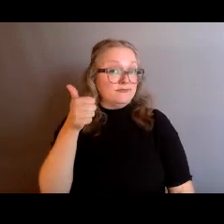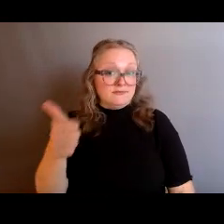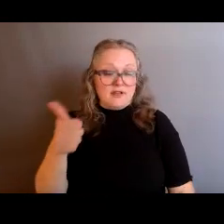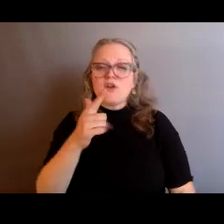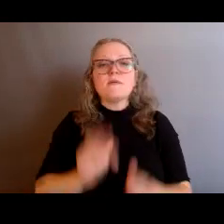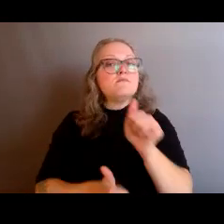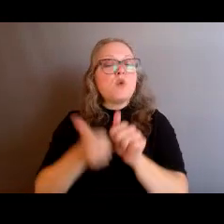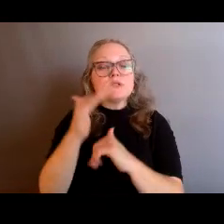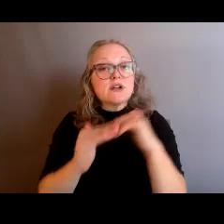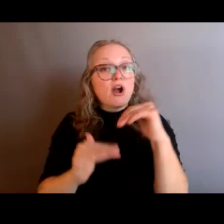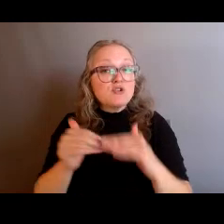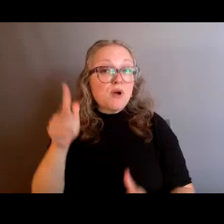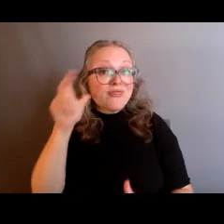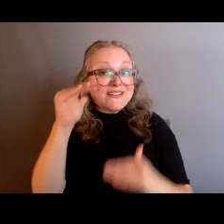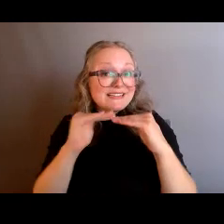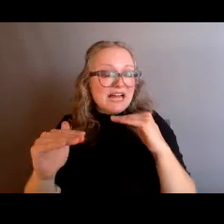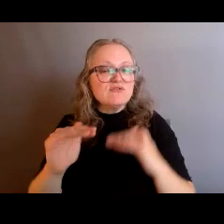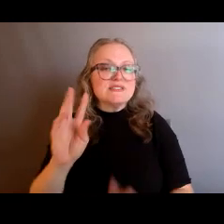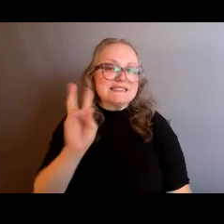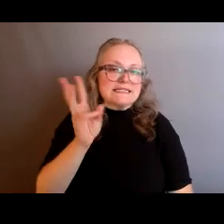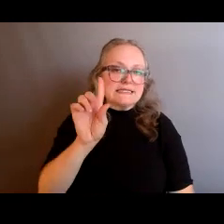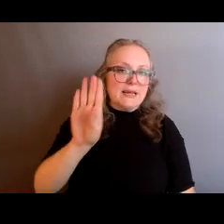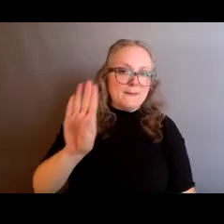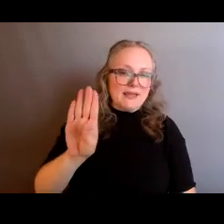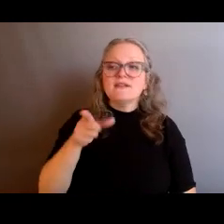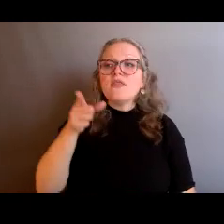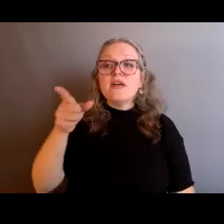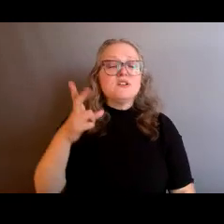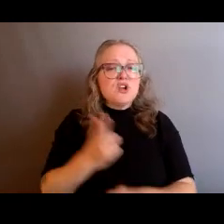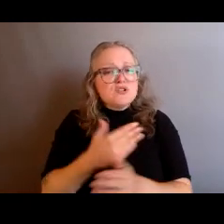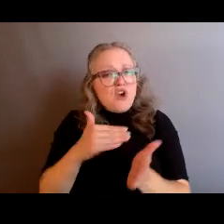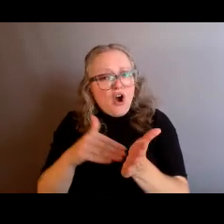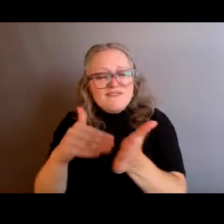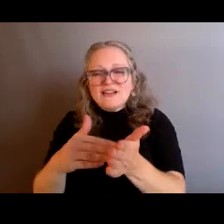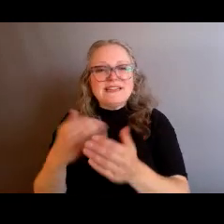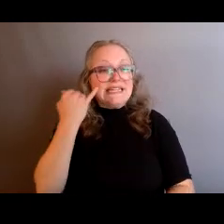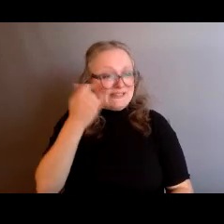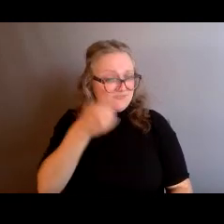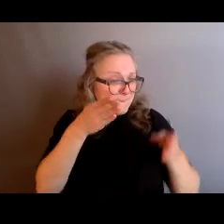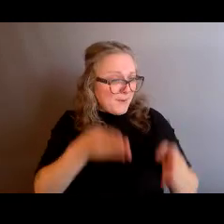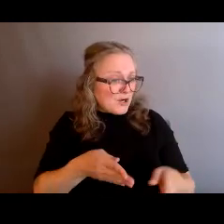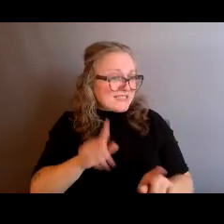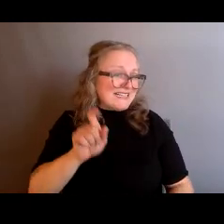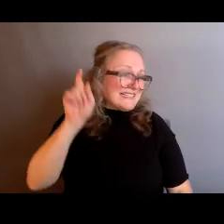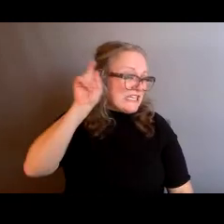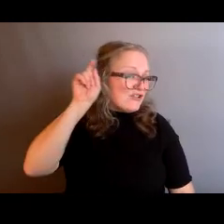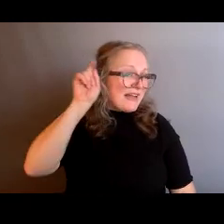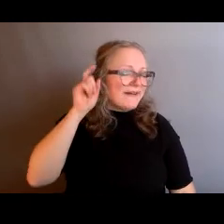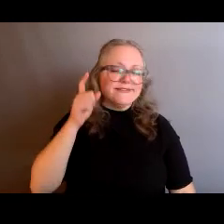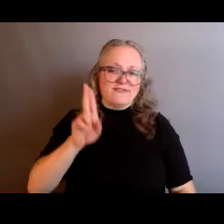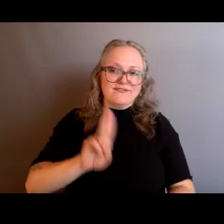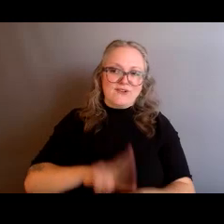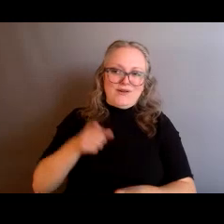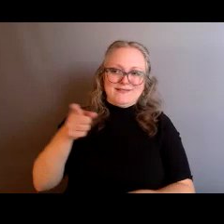60 Dev DB and we use that a lot of times for if this person happened to need hearing aids. This person of course, doesn't. But that's what we do to check and